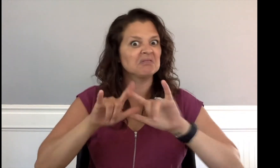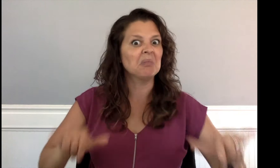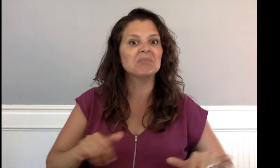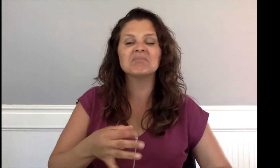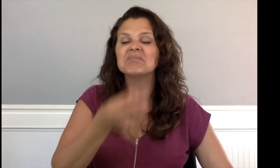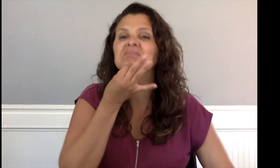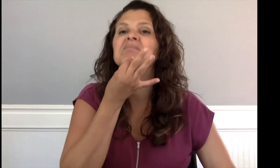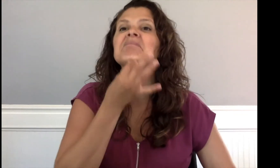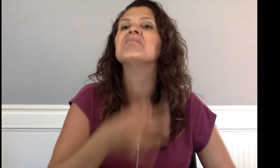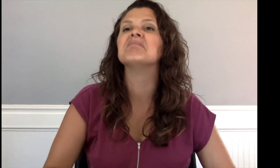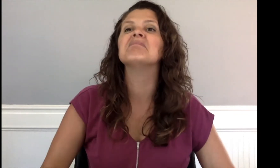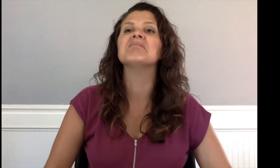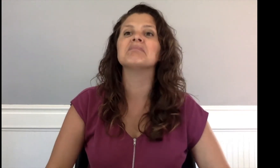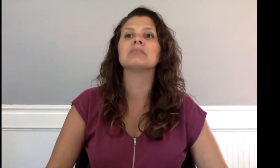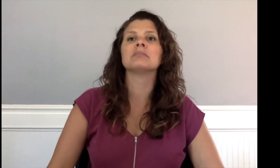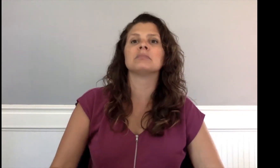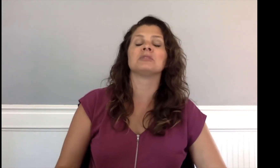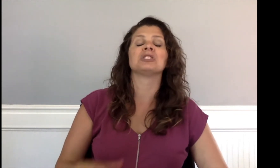She can do both at the same time, you know."